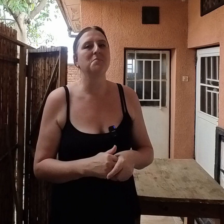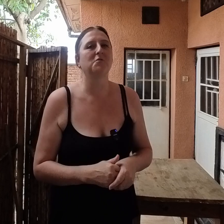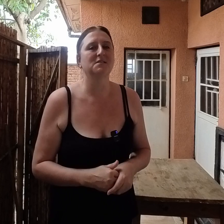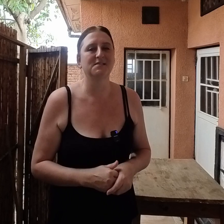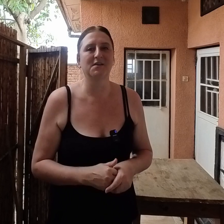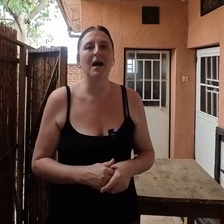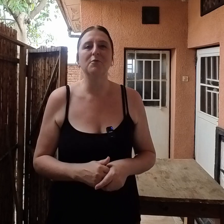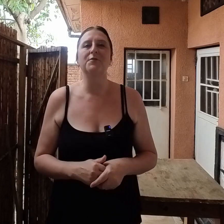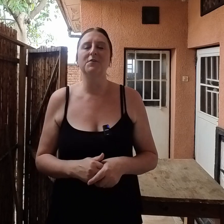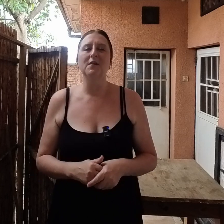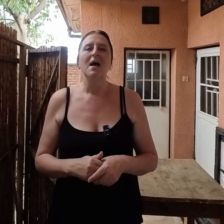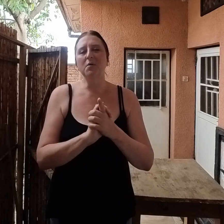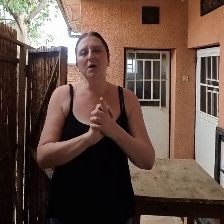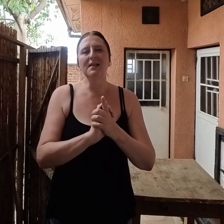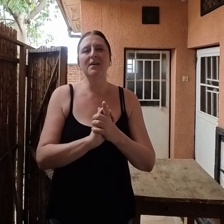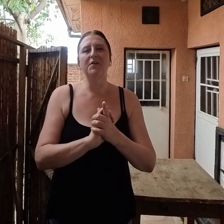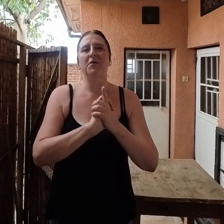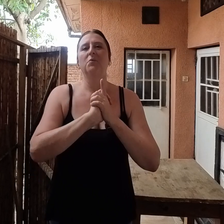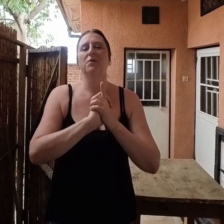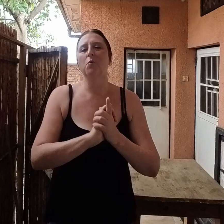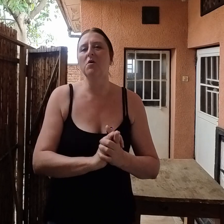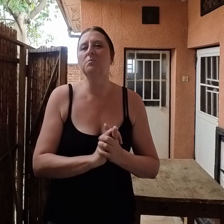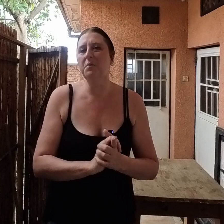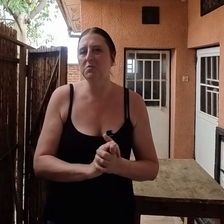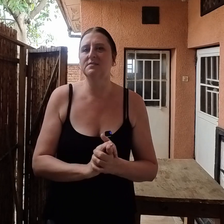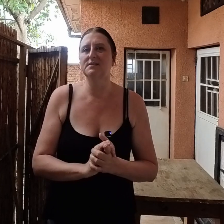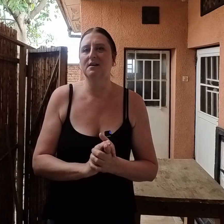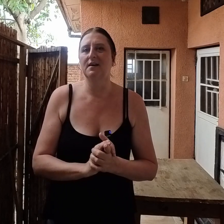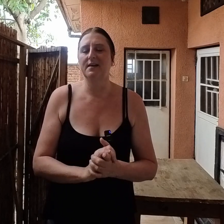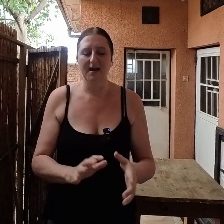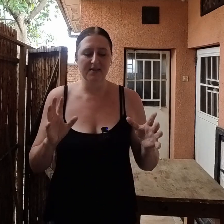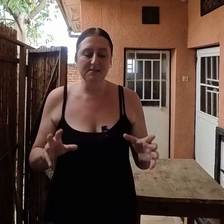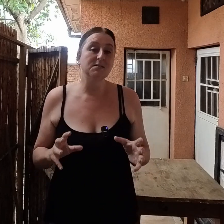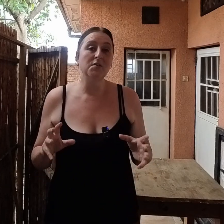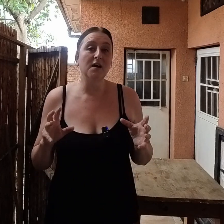so important and so helpful. But I will leave you with one bonus sign, and this is one that